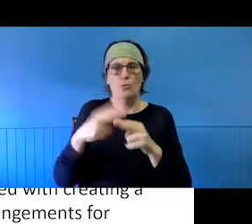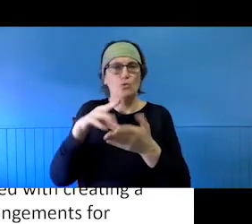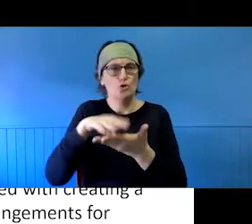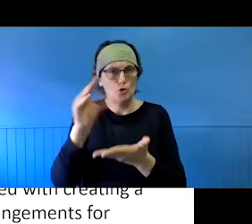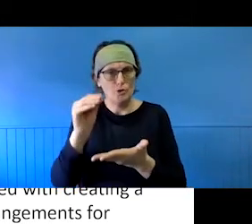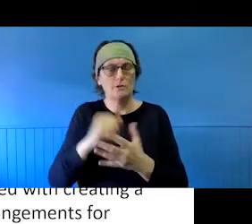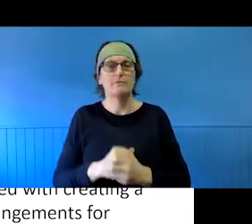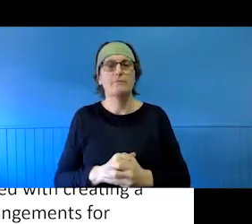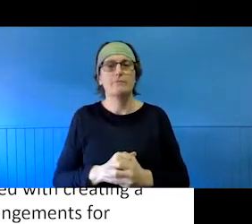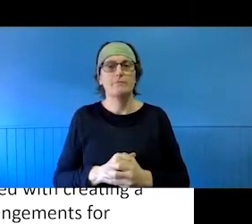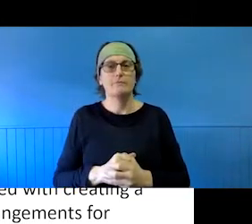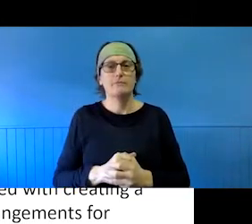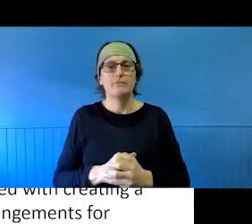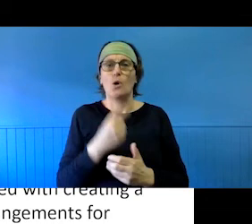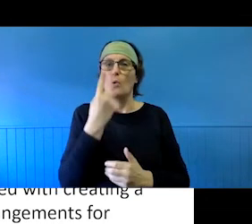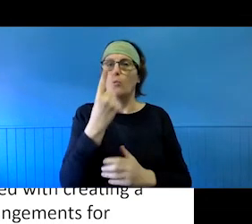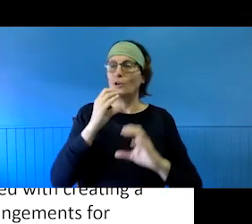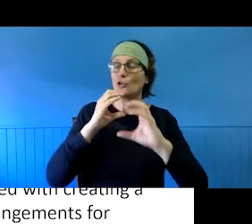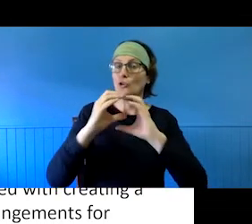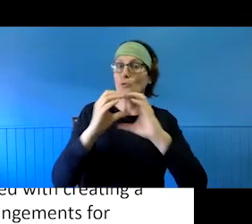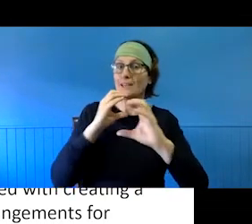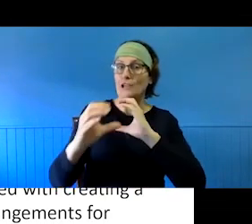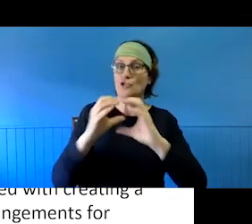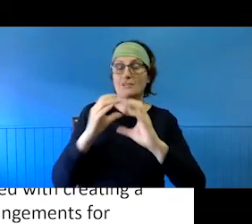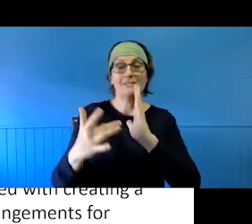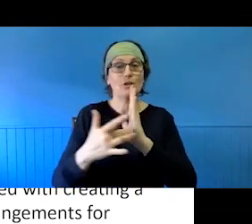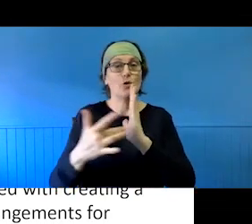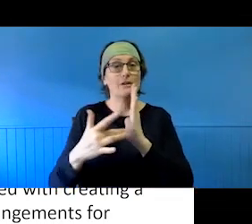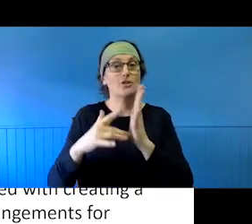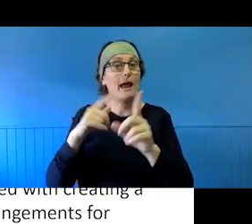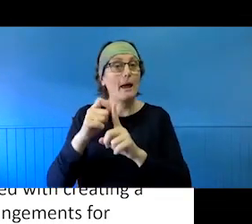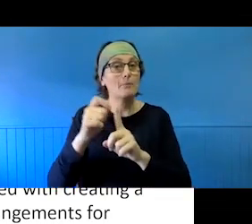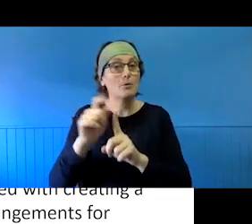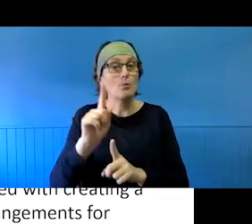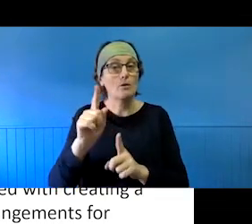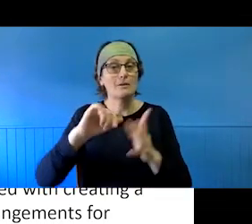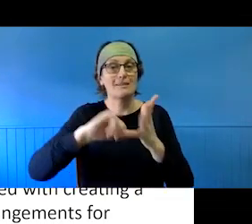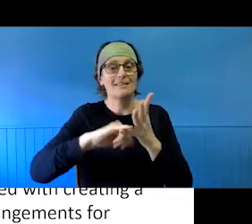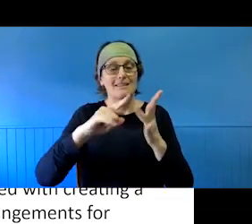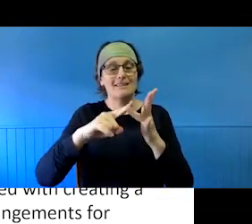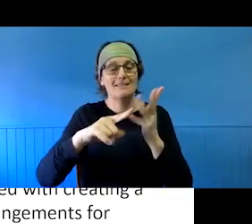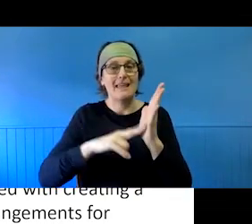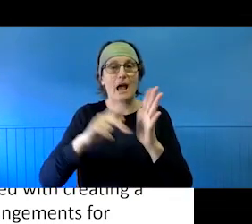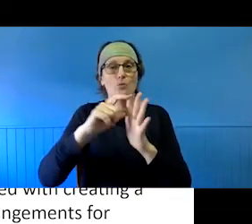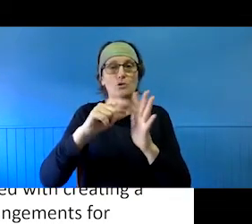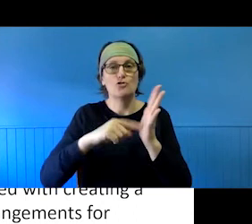One of the communicating technology example apps that I have is Sound Trap. I use that with my students.